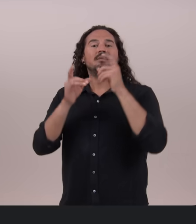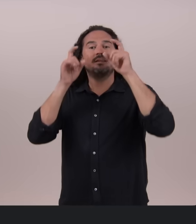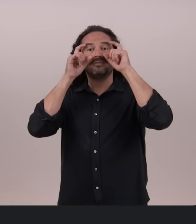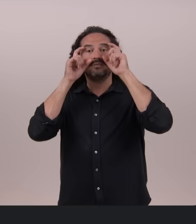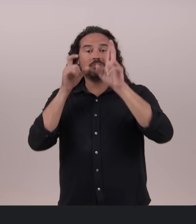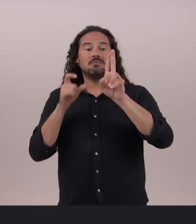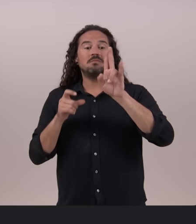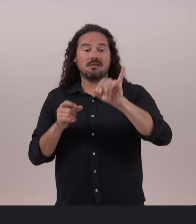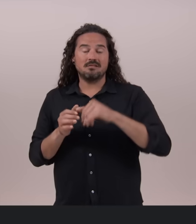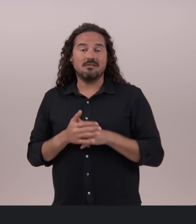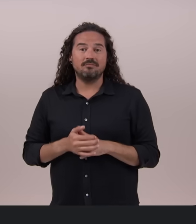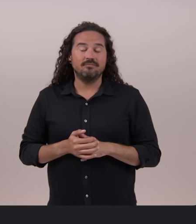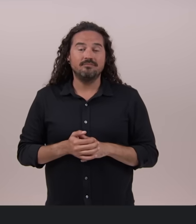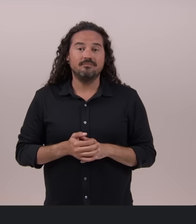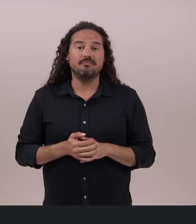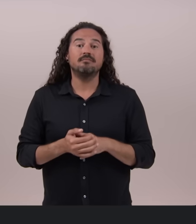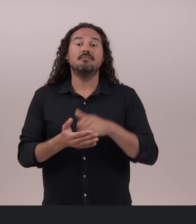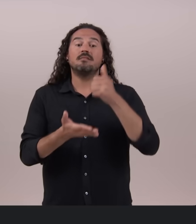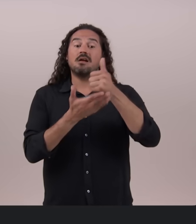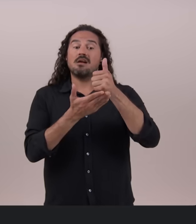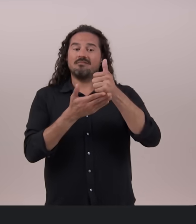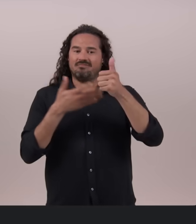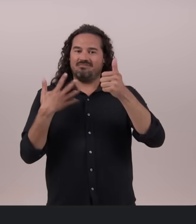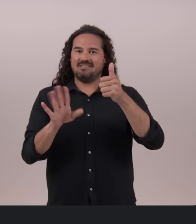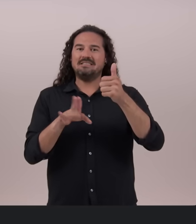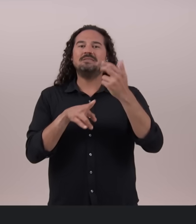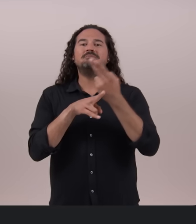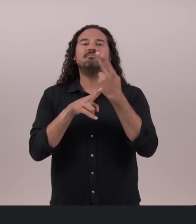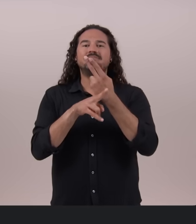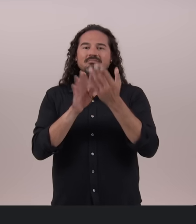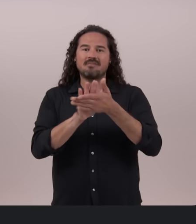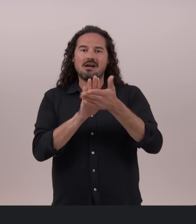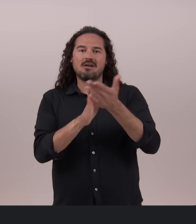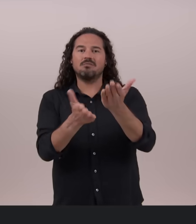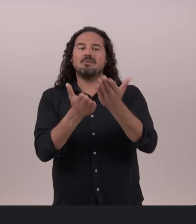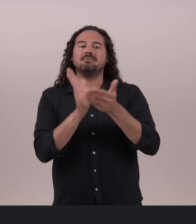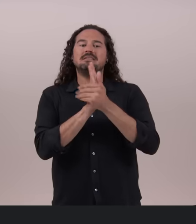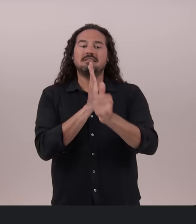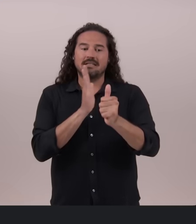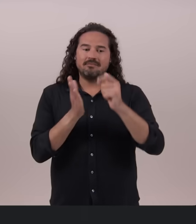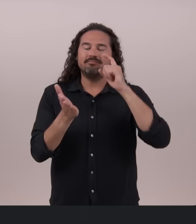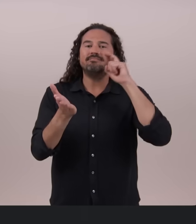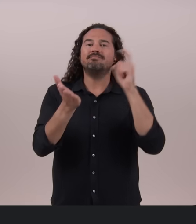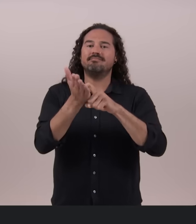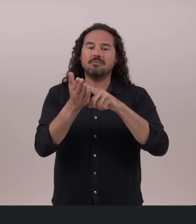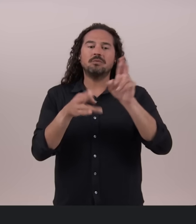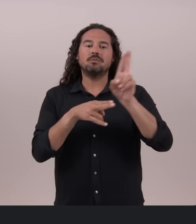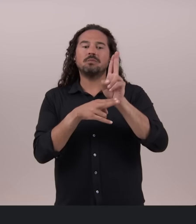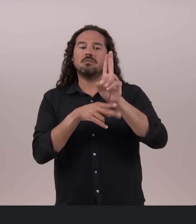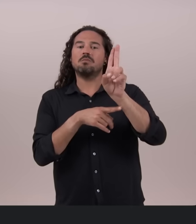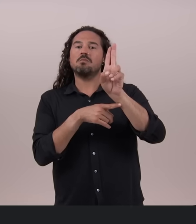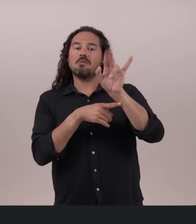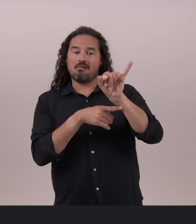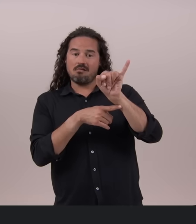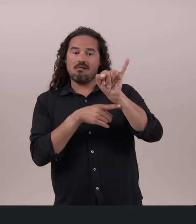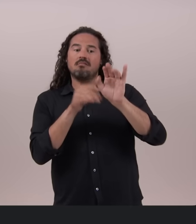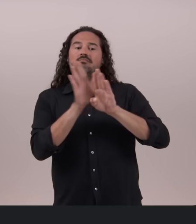So the agent's done its thing, and I can see that it's used the recommended skill to build the UI using Jetpack Compose Glimmer, which